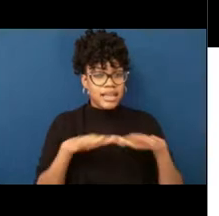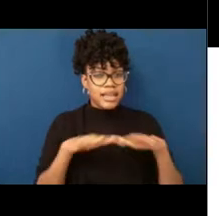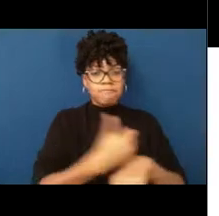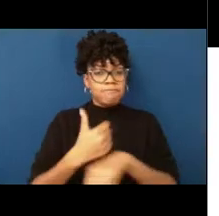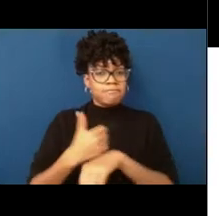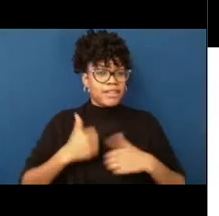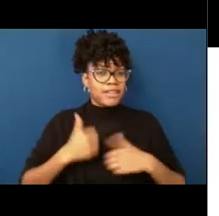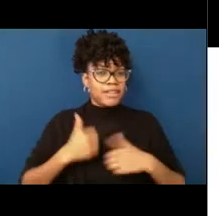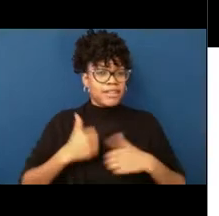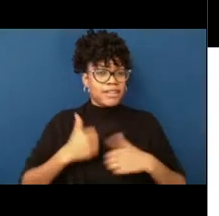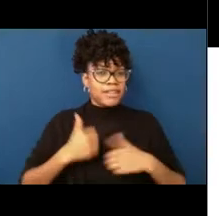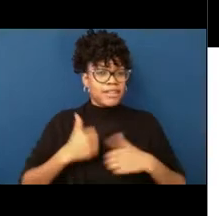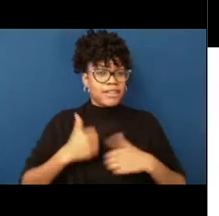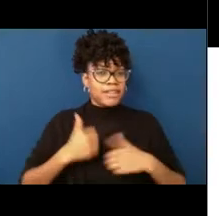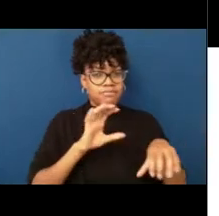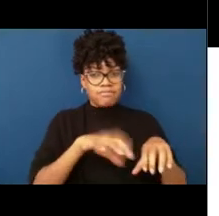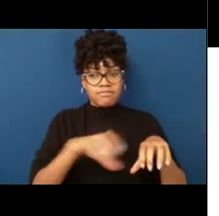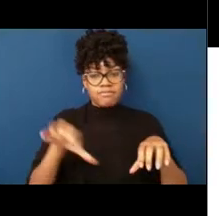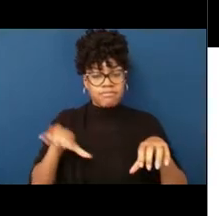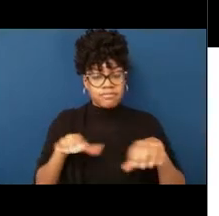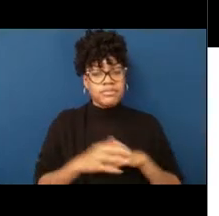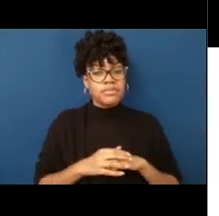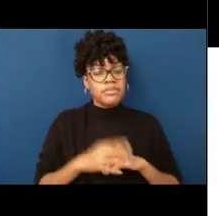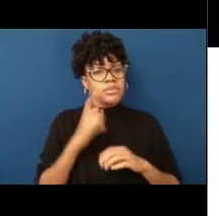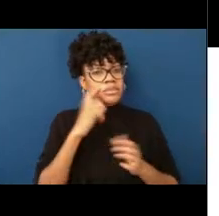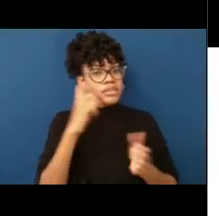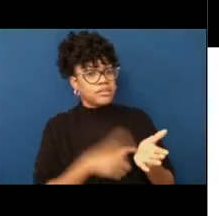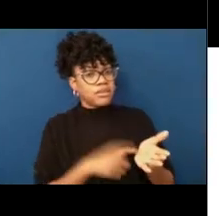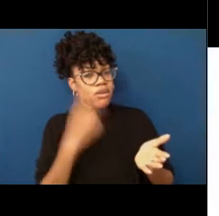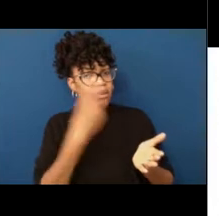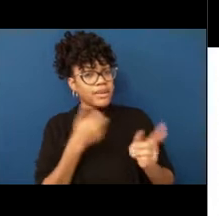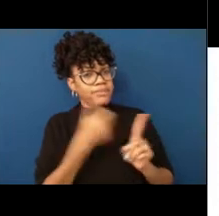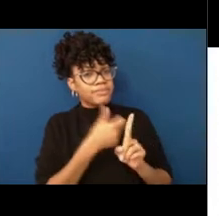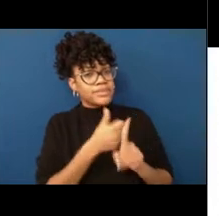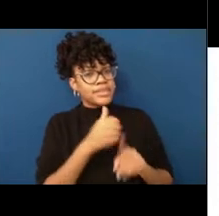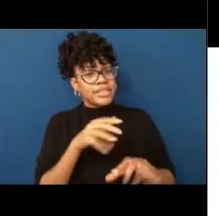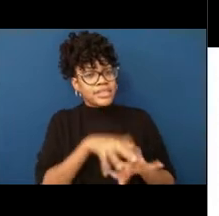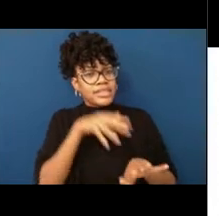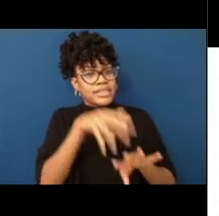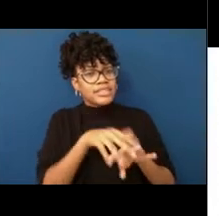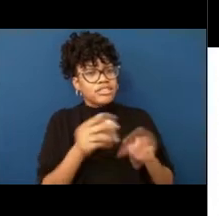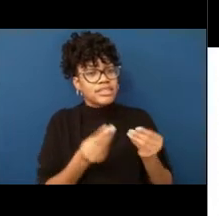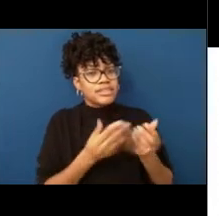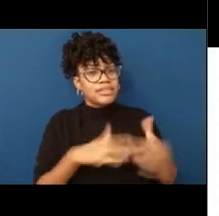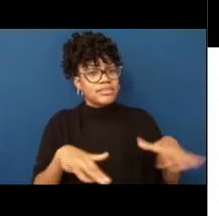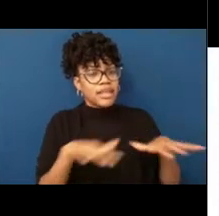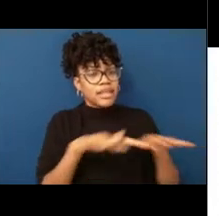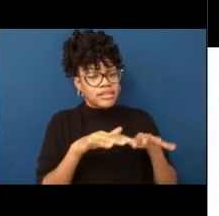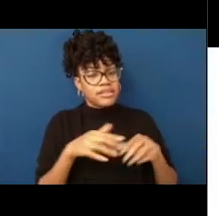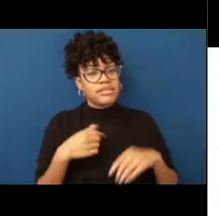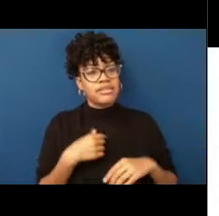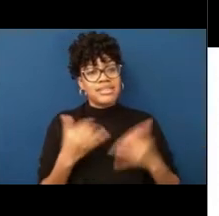We acknowledge Hawaii as an indigenous space whose original people are today identified as Native Hawaiians.